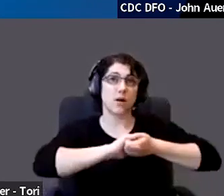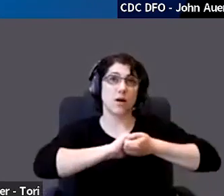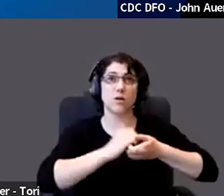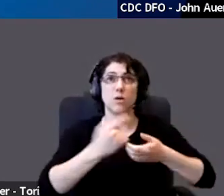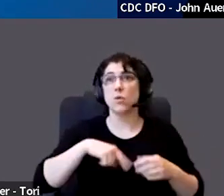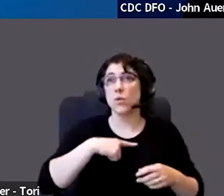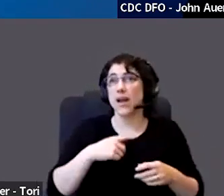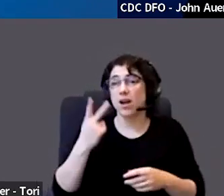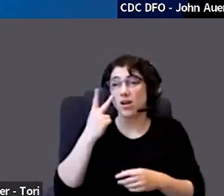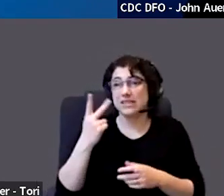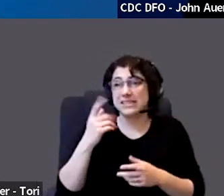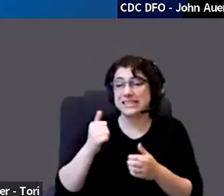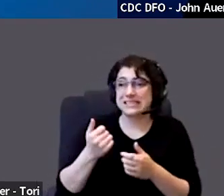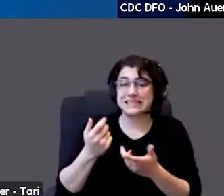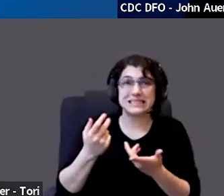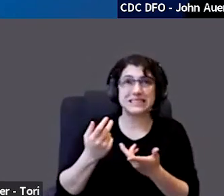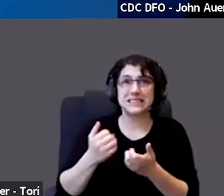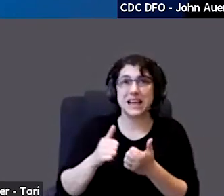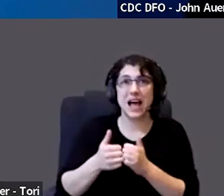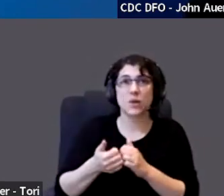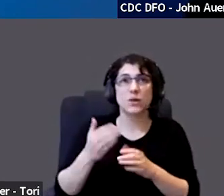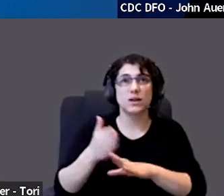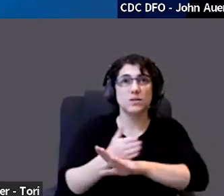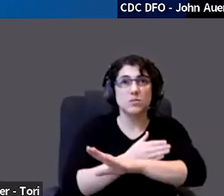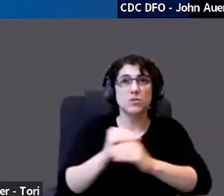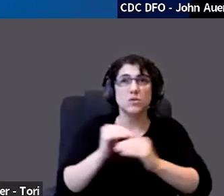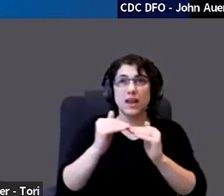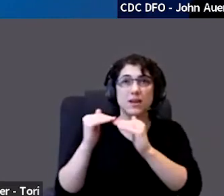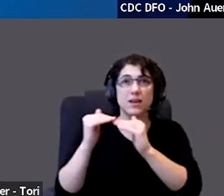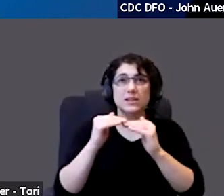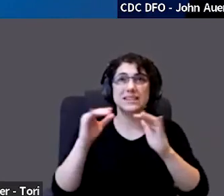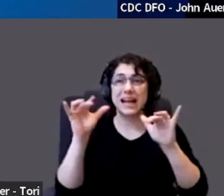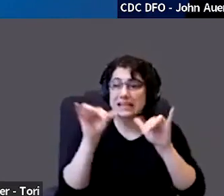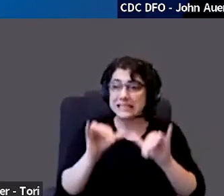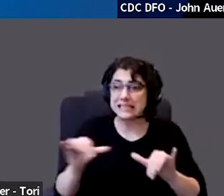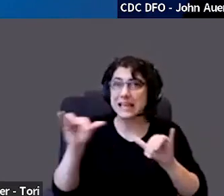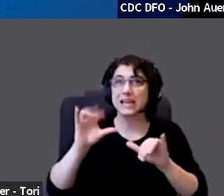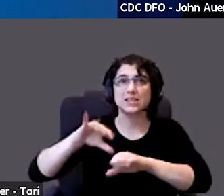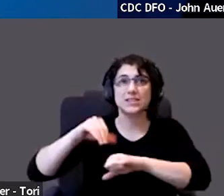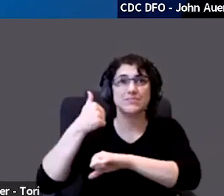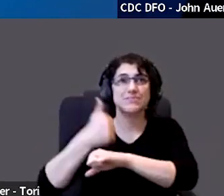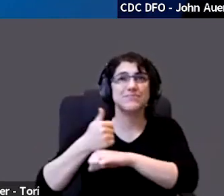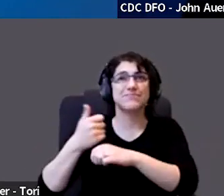through collection of information, development of standards in order to get that health equity data. And then to the earlier questions